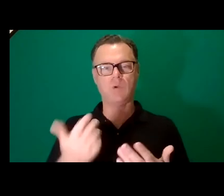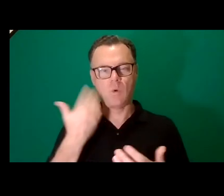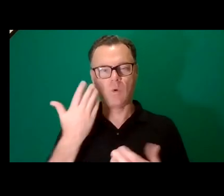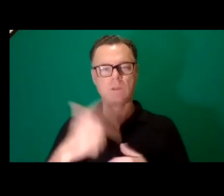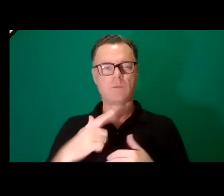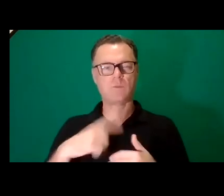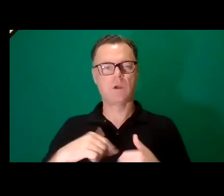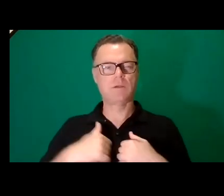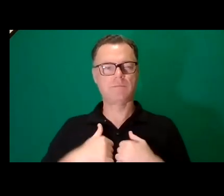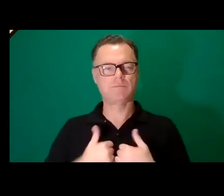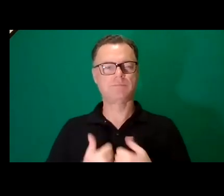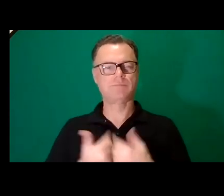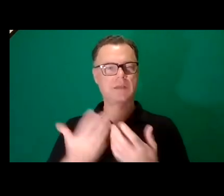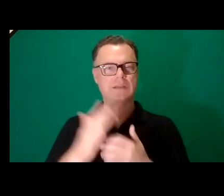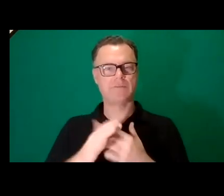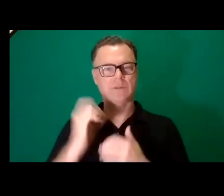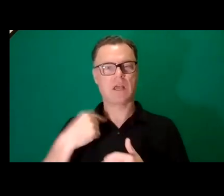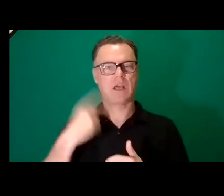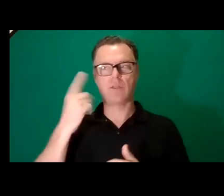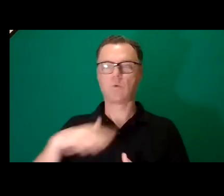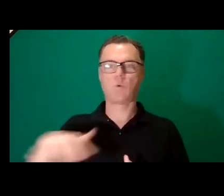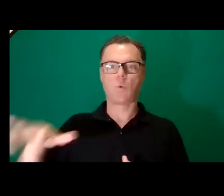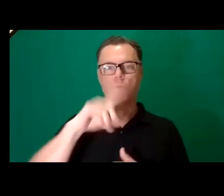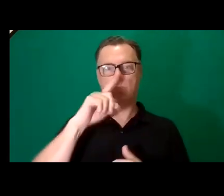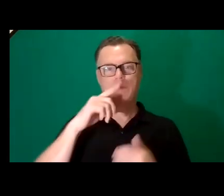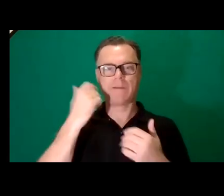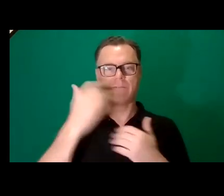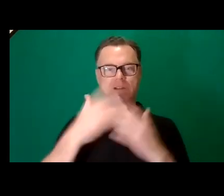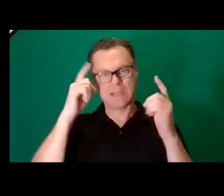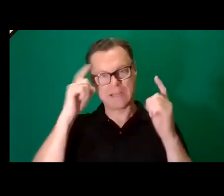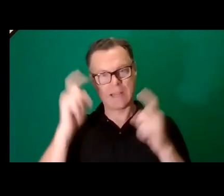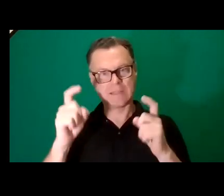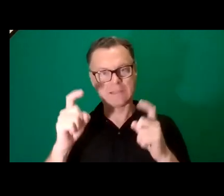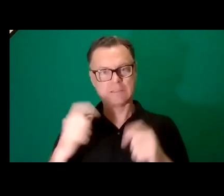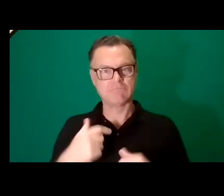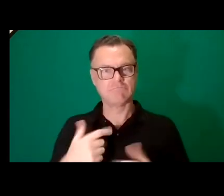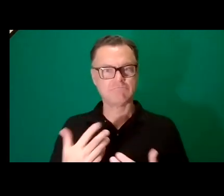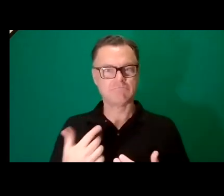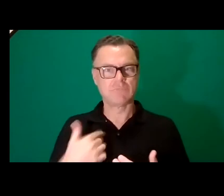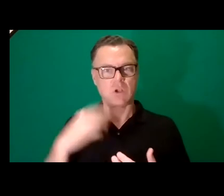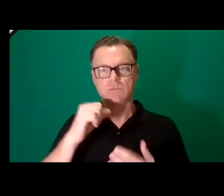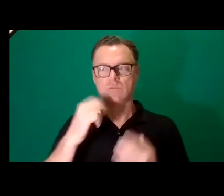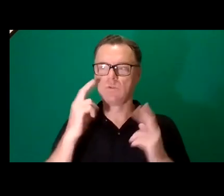Again, I thought everyone had headaches at the end of the day. I assumed it was normal to come home from